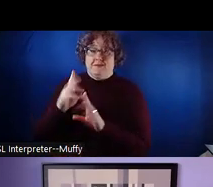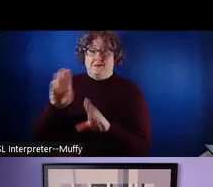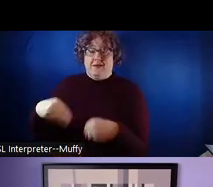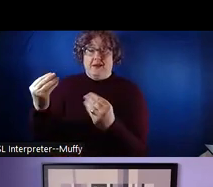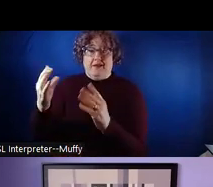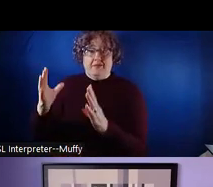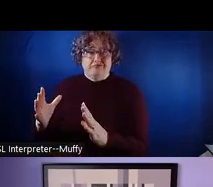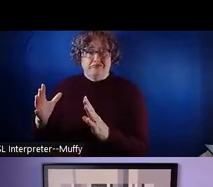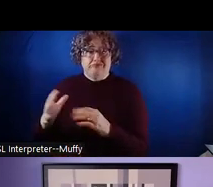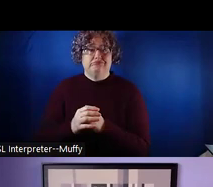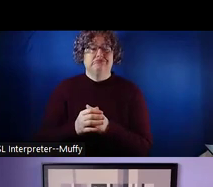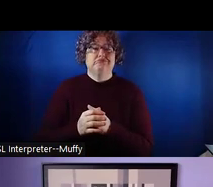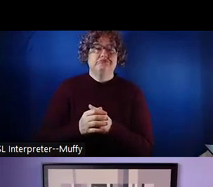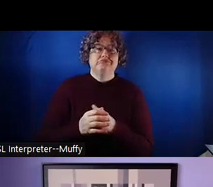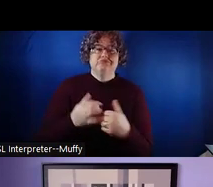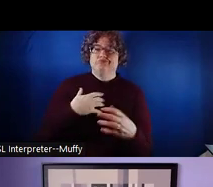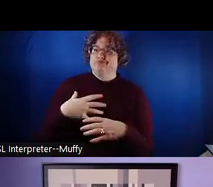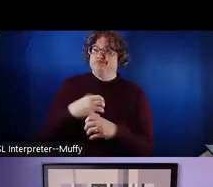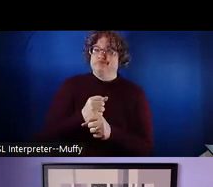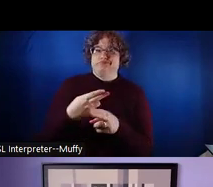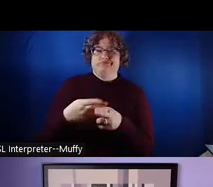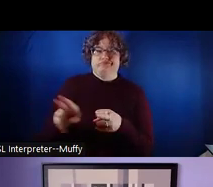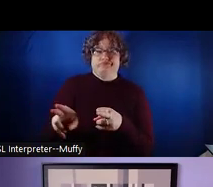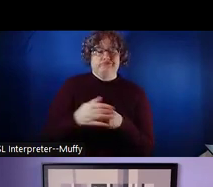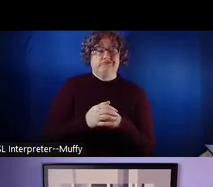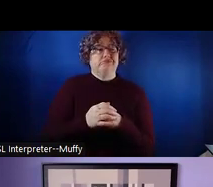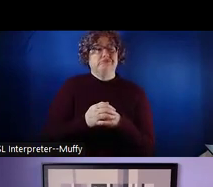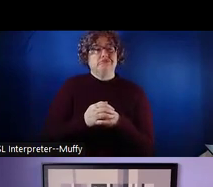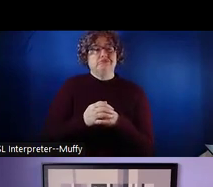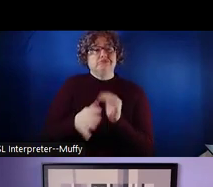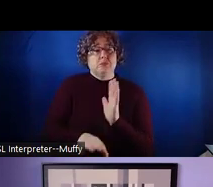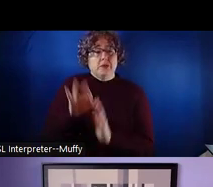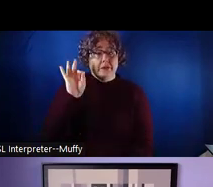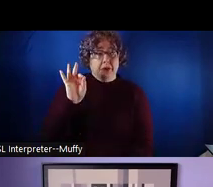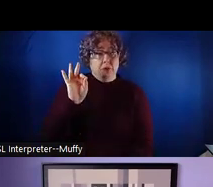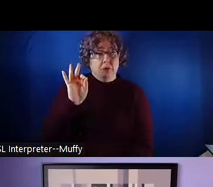And I'm just gonna briefly kind of summarize that they found that healthcare professionals